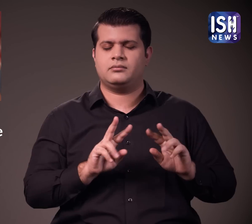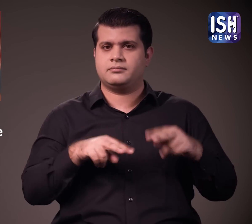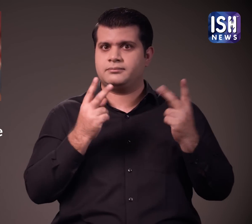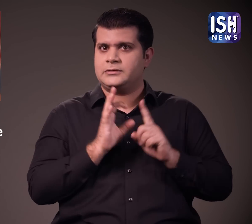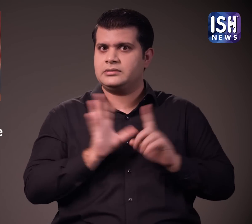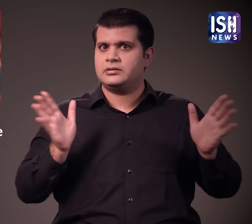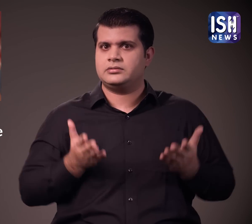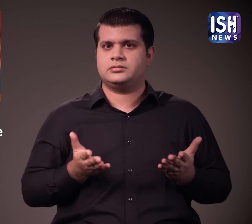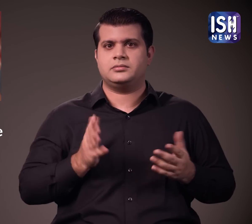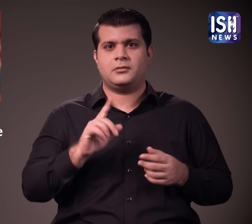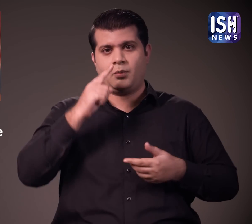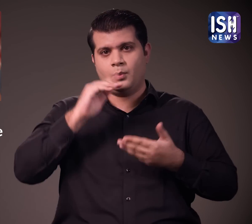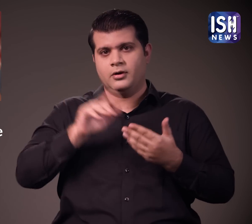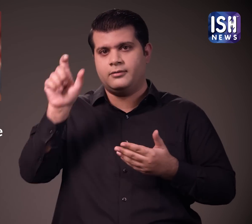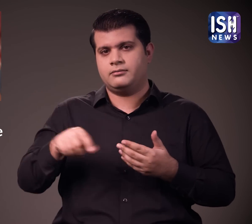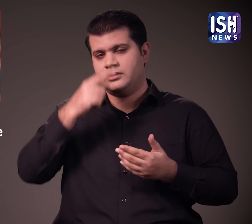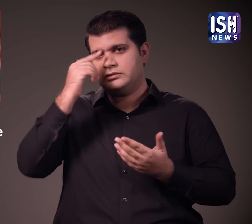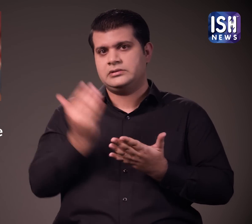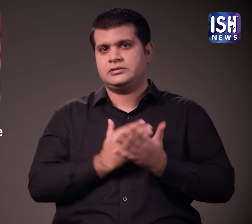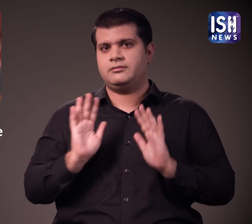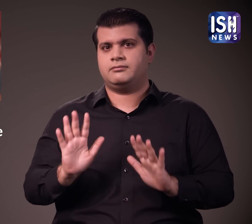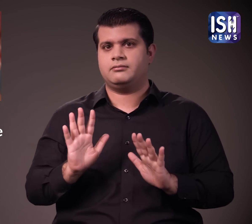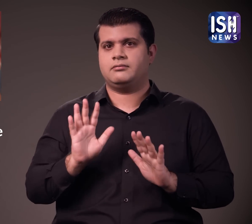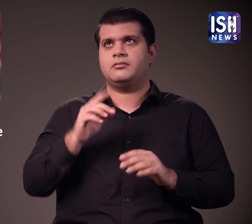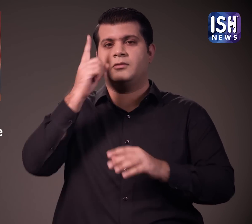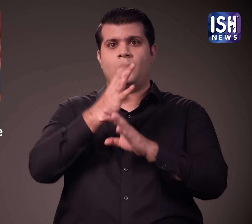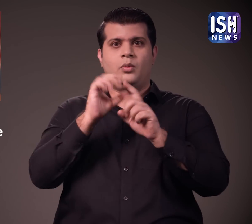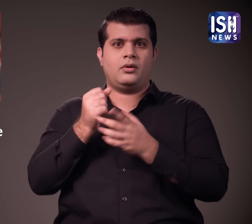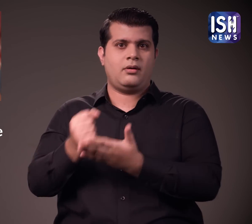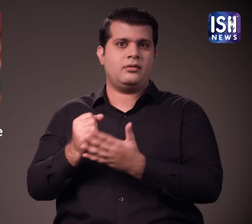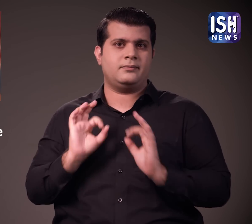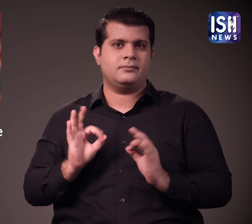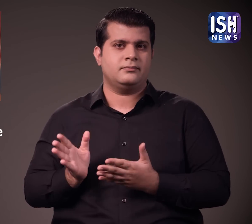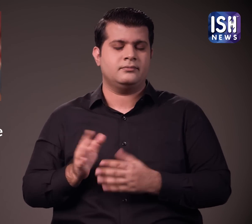How dangerous! Fortunately the wife is safe, Thank God!